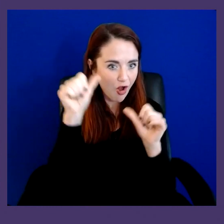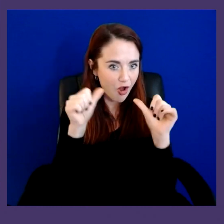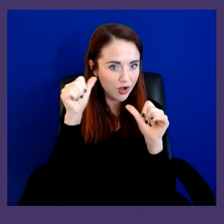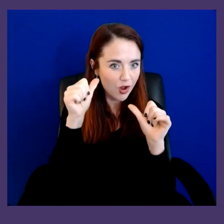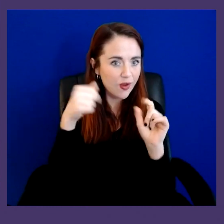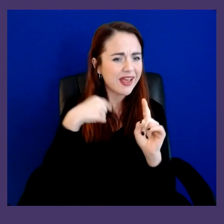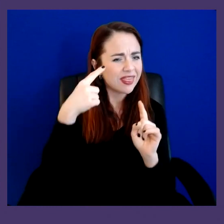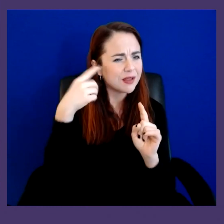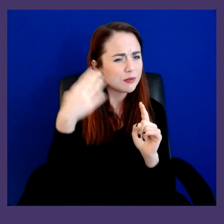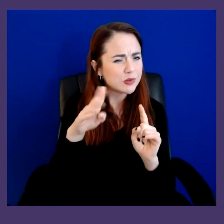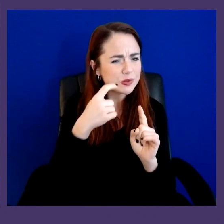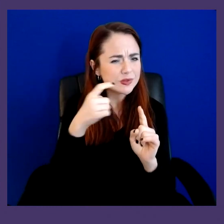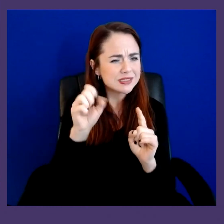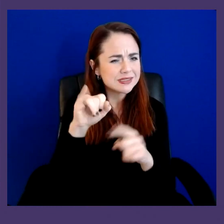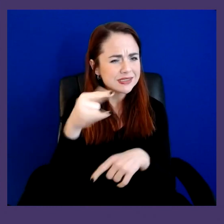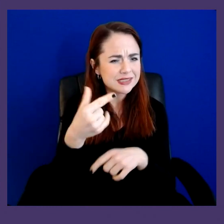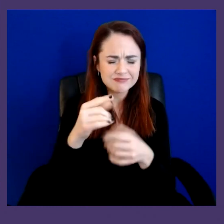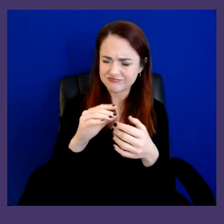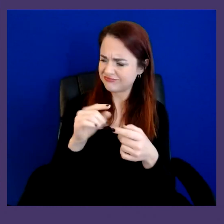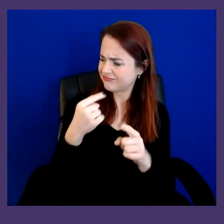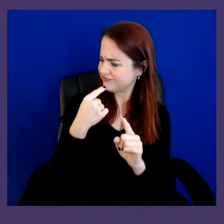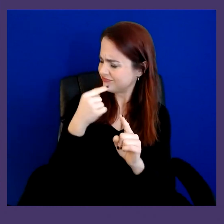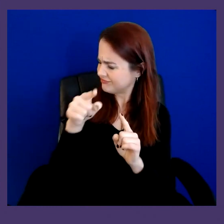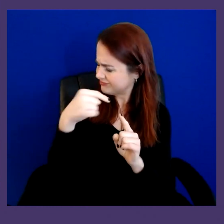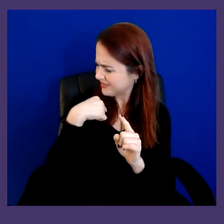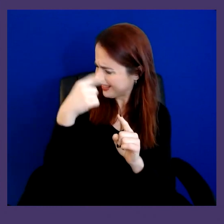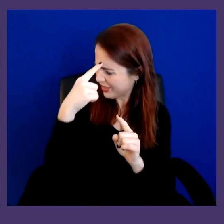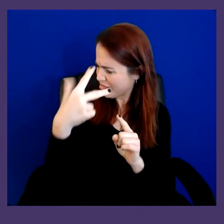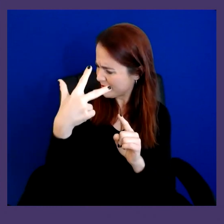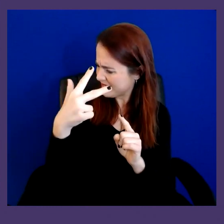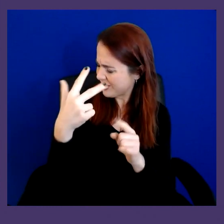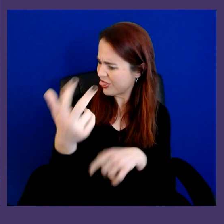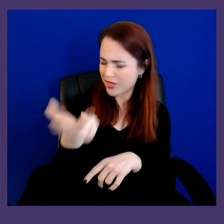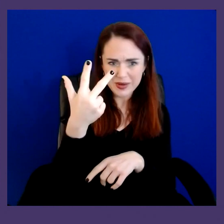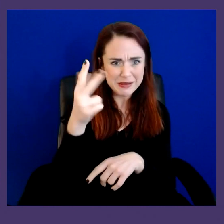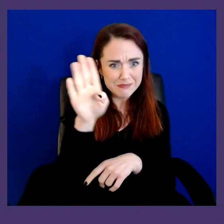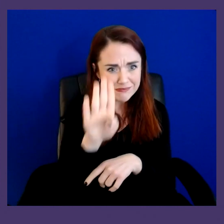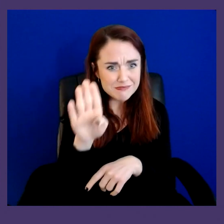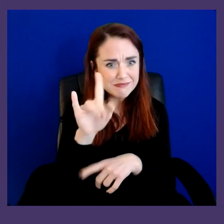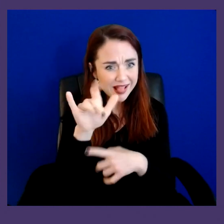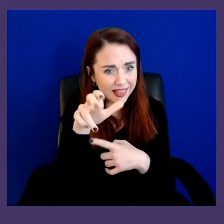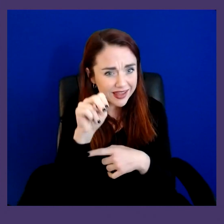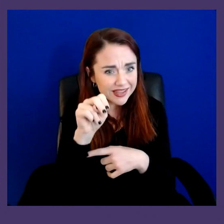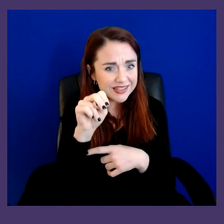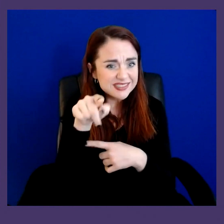about three billion Low Energy Audio devices by 2027.